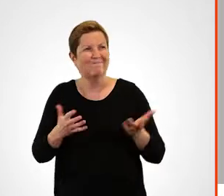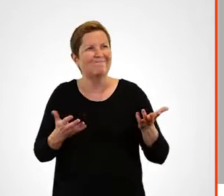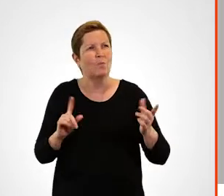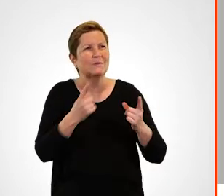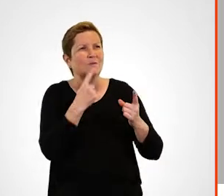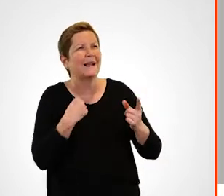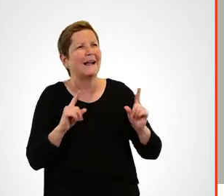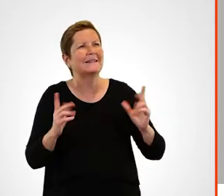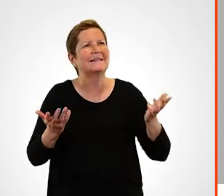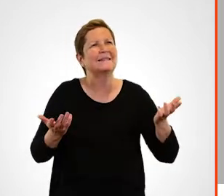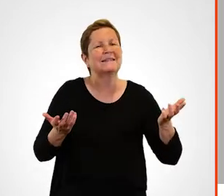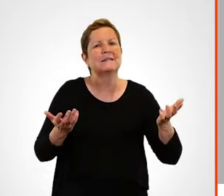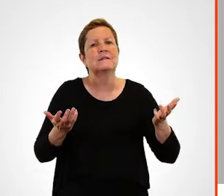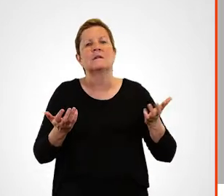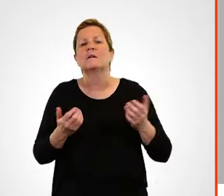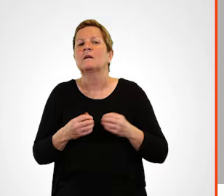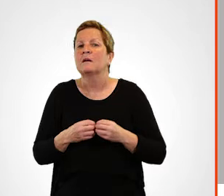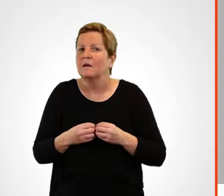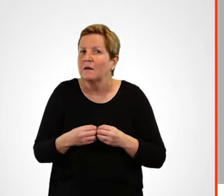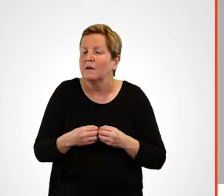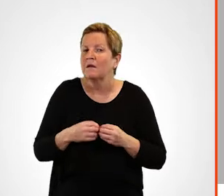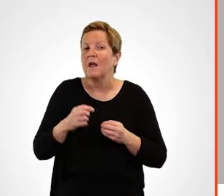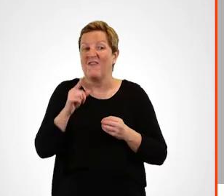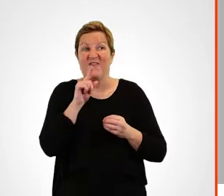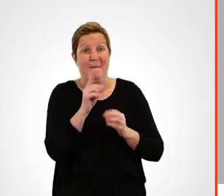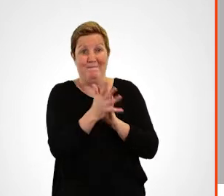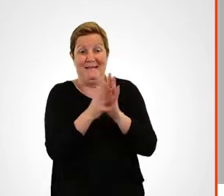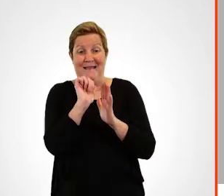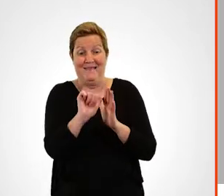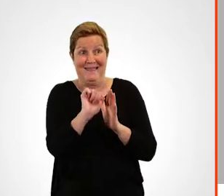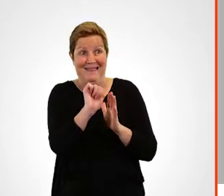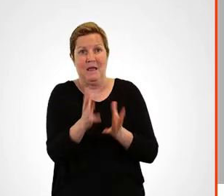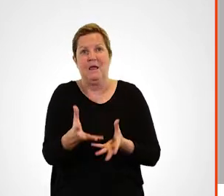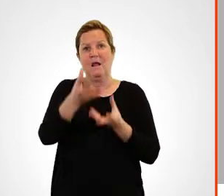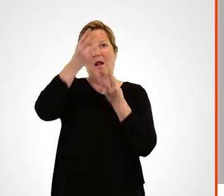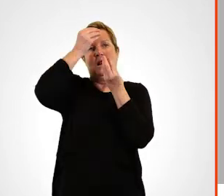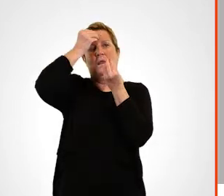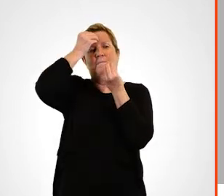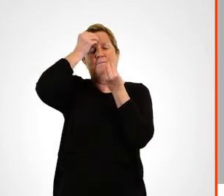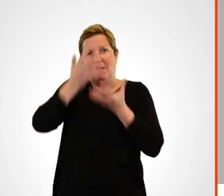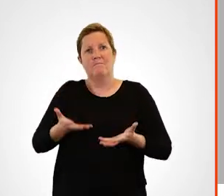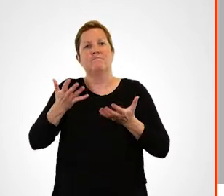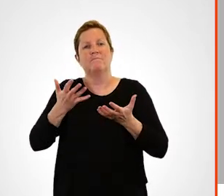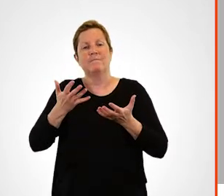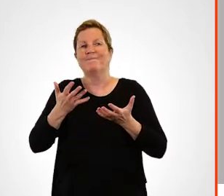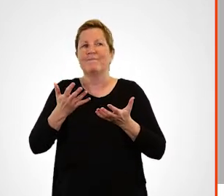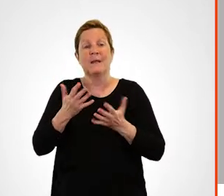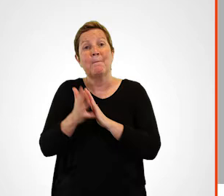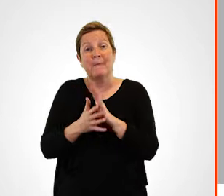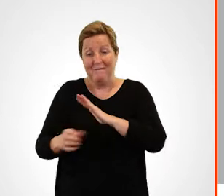it's not going to be part of what they uptake and that is then going to weaken the foundation